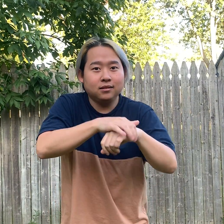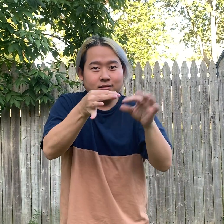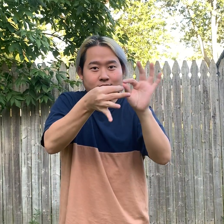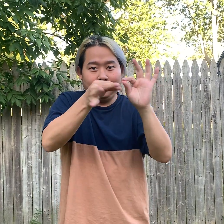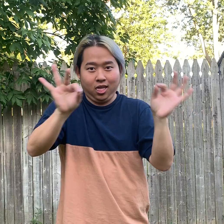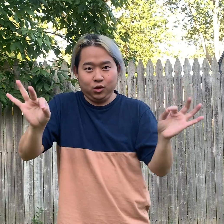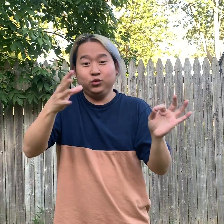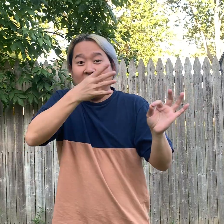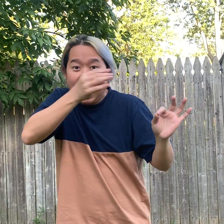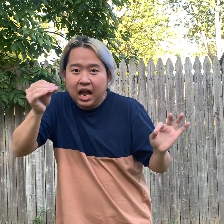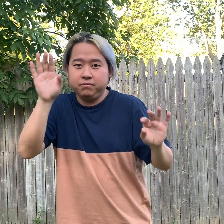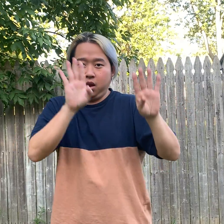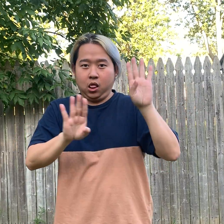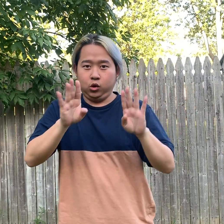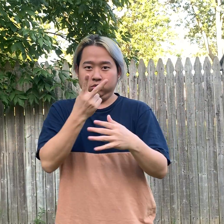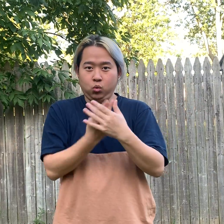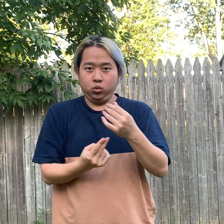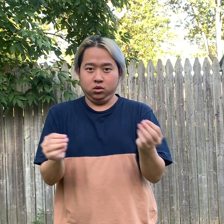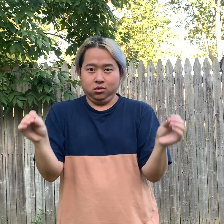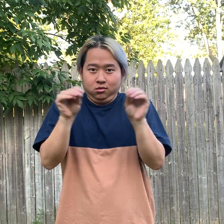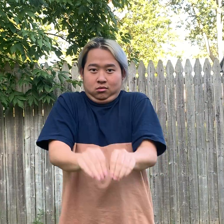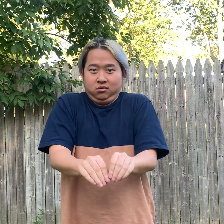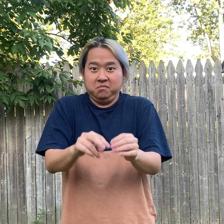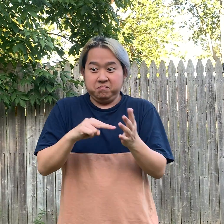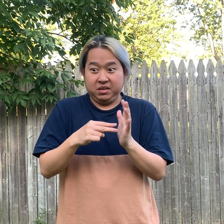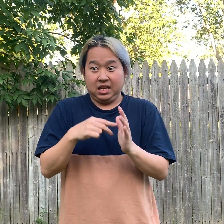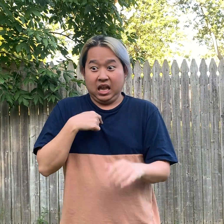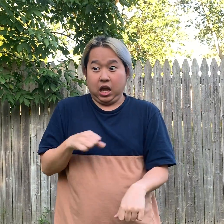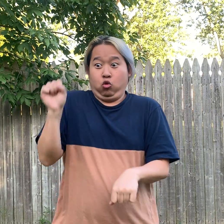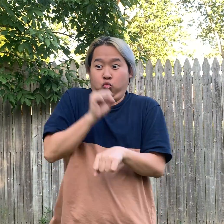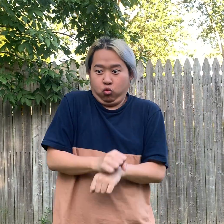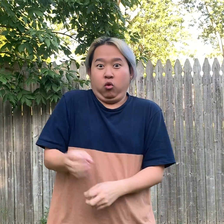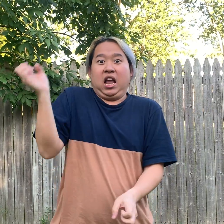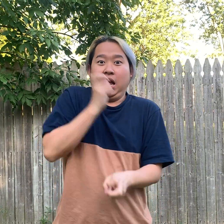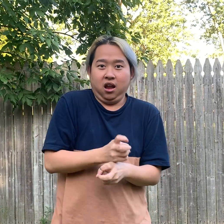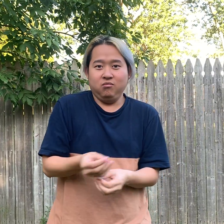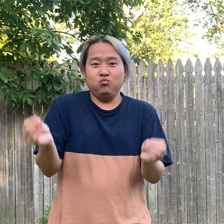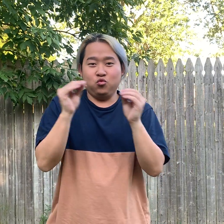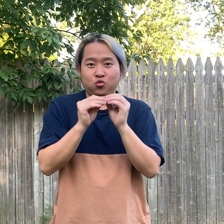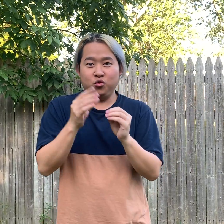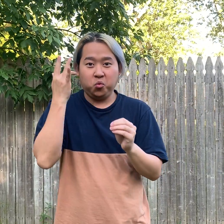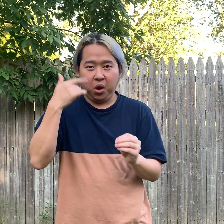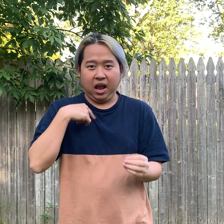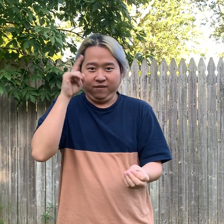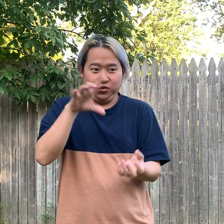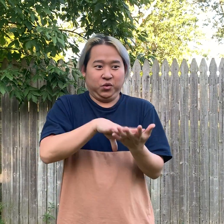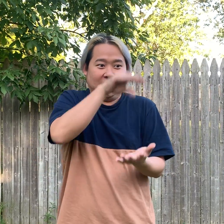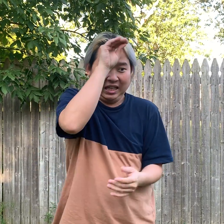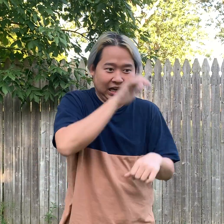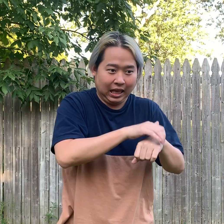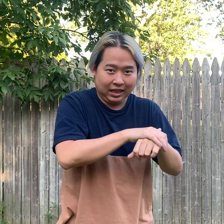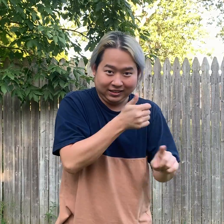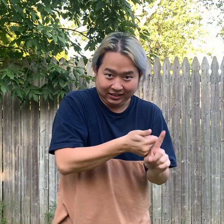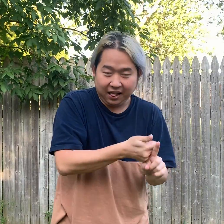because not only did I have to understand the content in English, I also had to understand the science-specific terminology